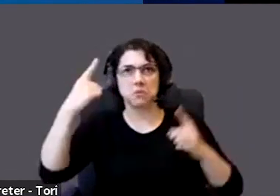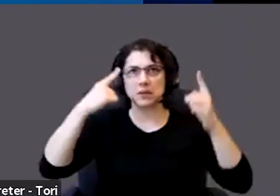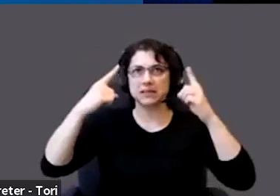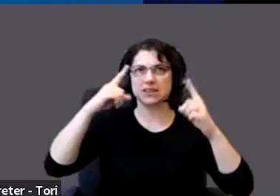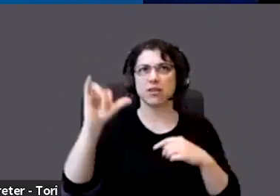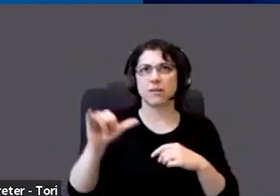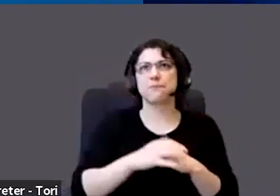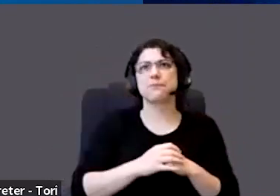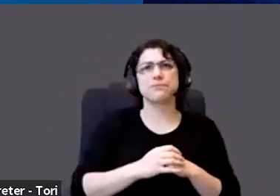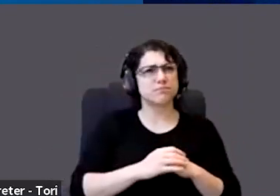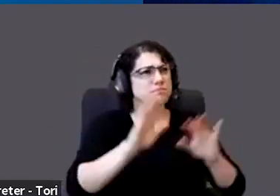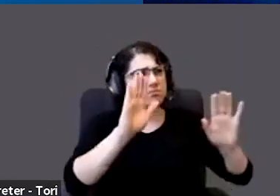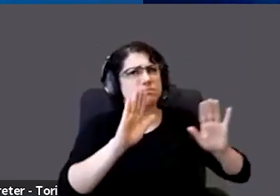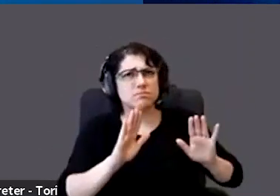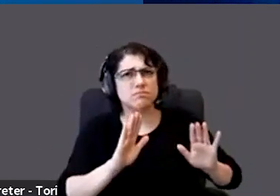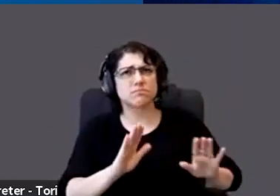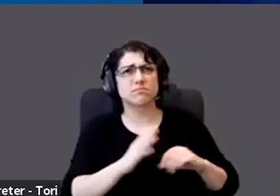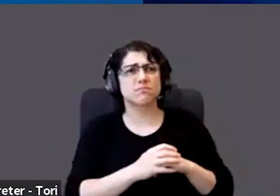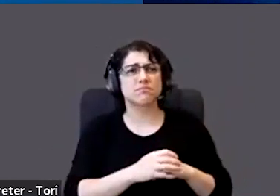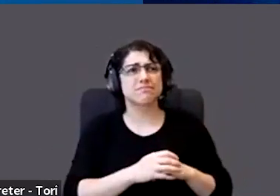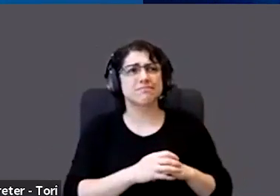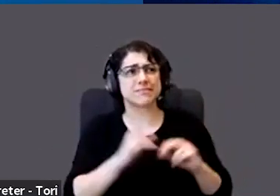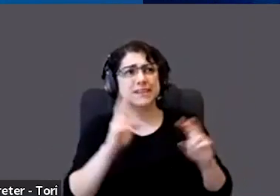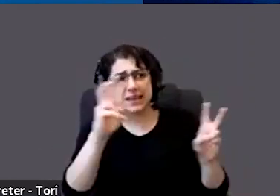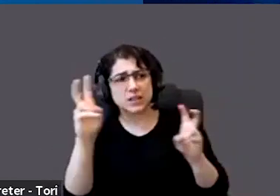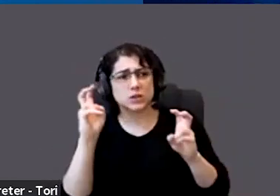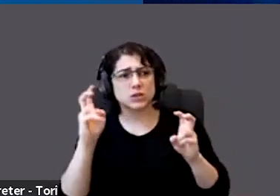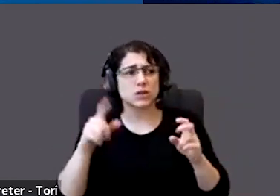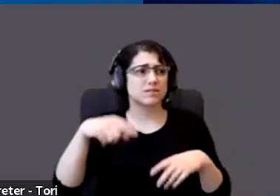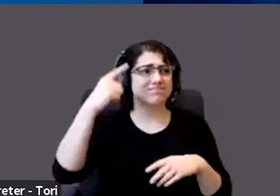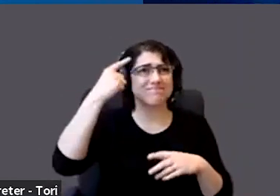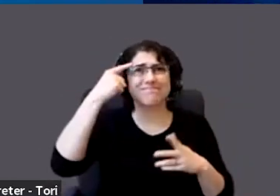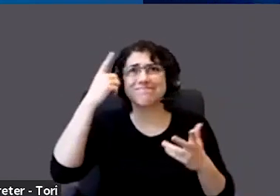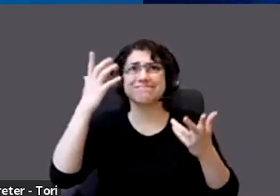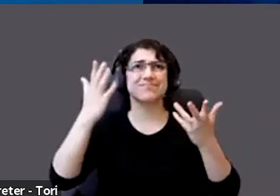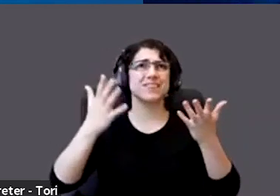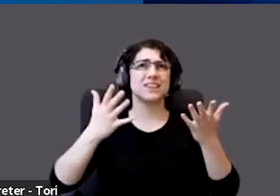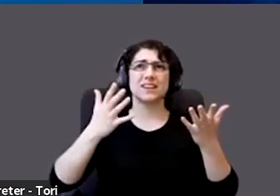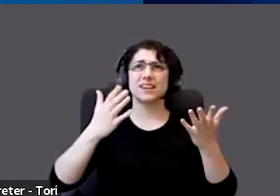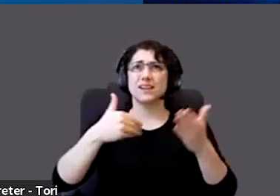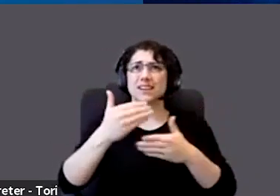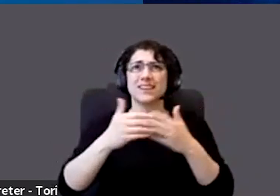I mean, the issues are technological, policy, change of management.